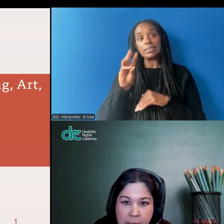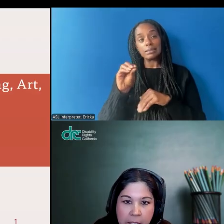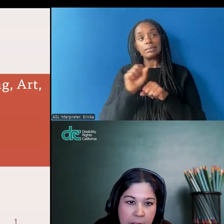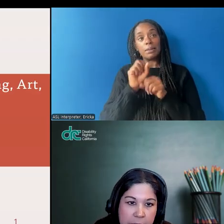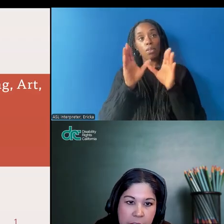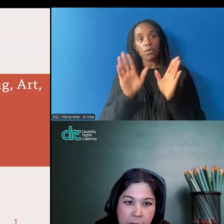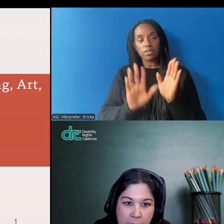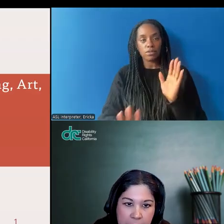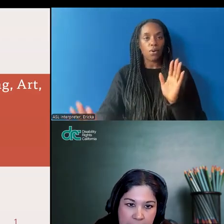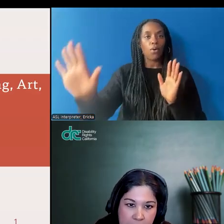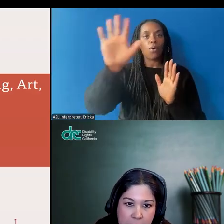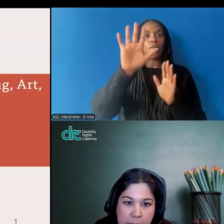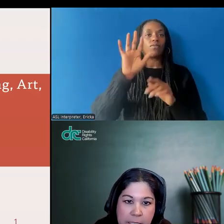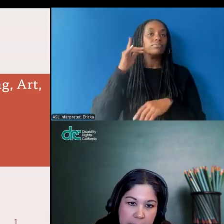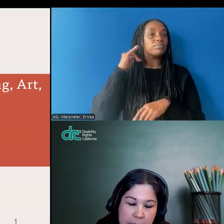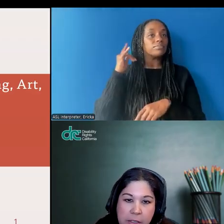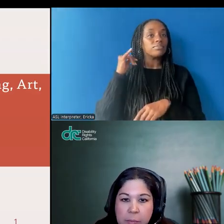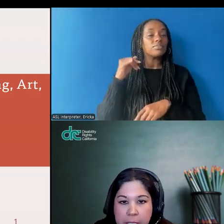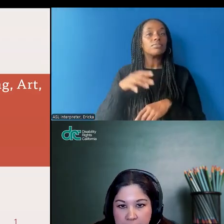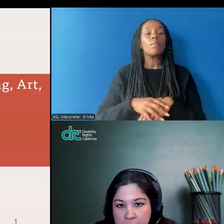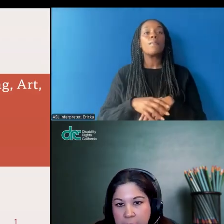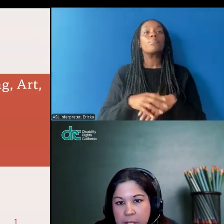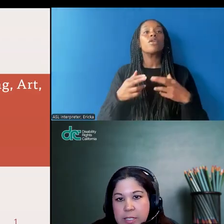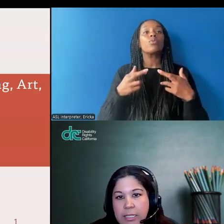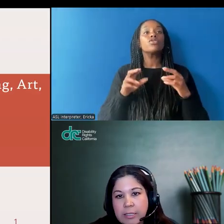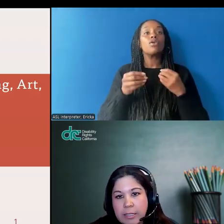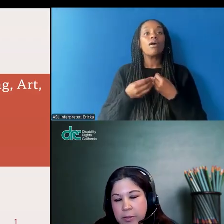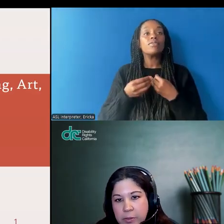Our regional offices are located in Sacramento, San Diego,